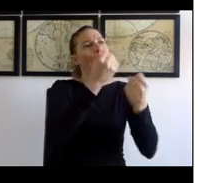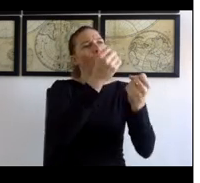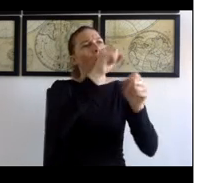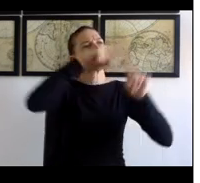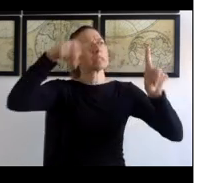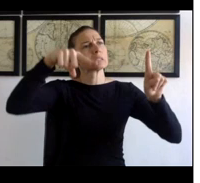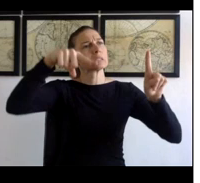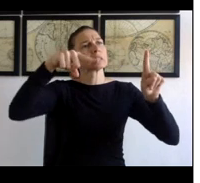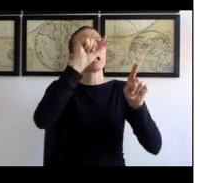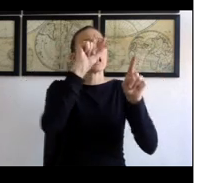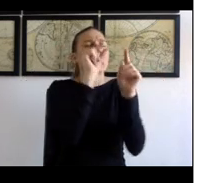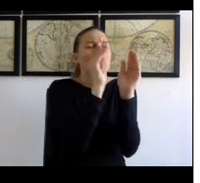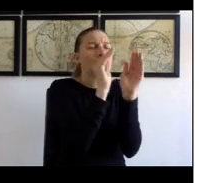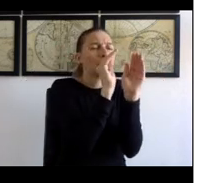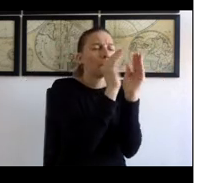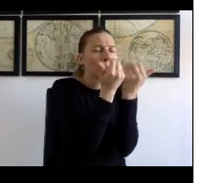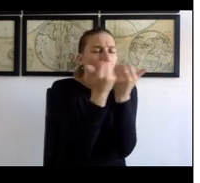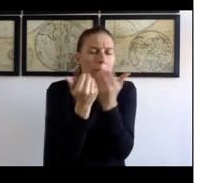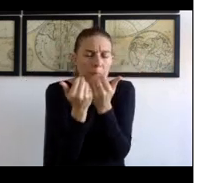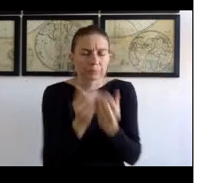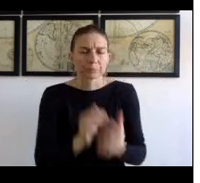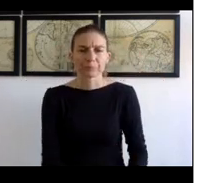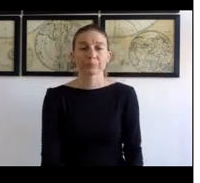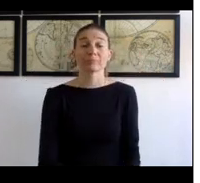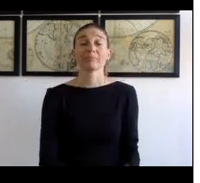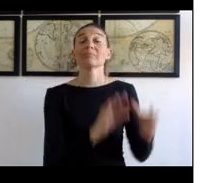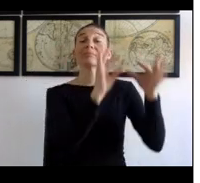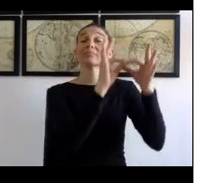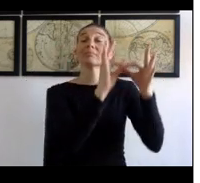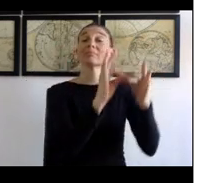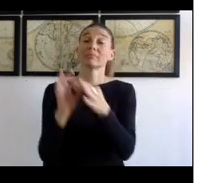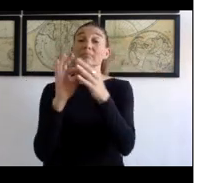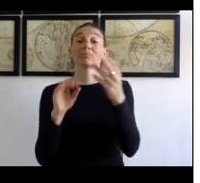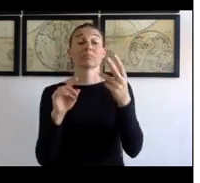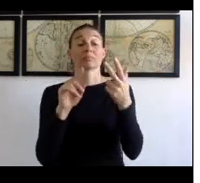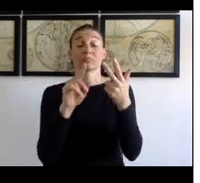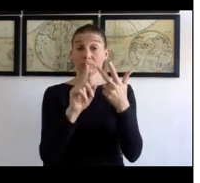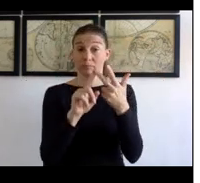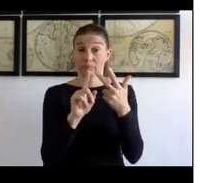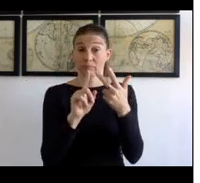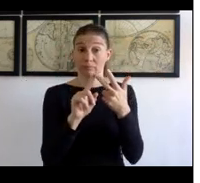Last question was on the implication of the sample size on the estimates.